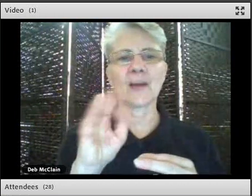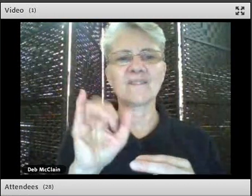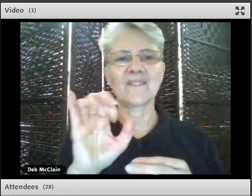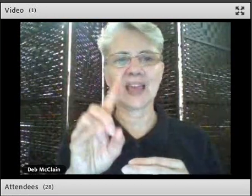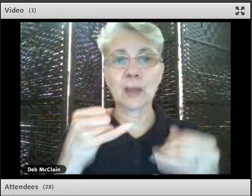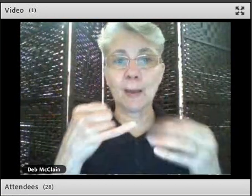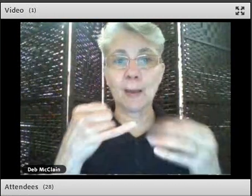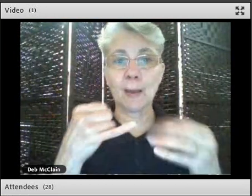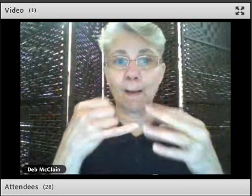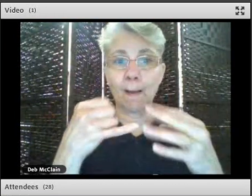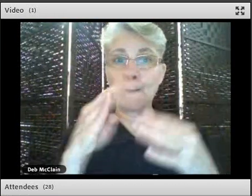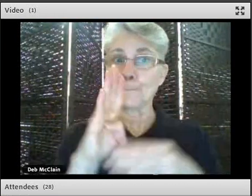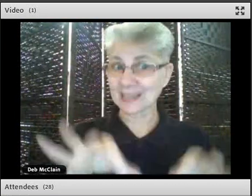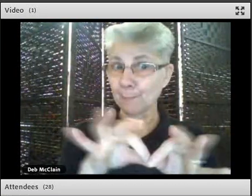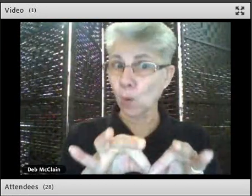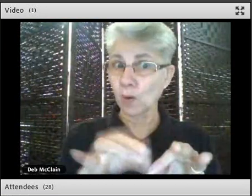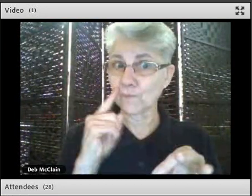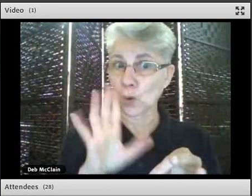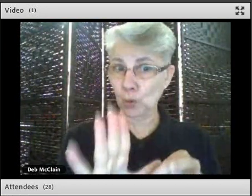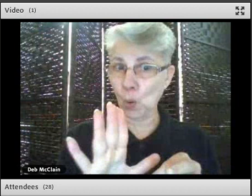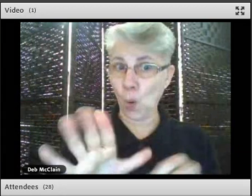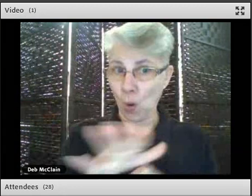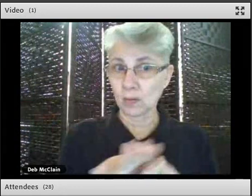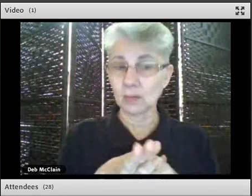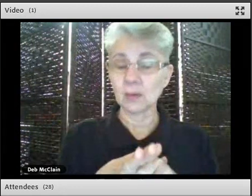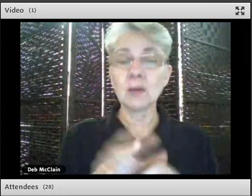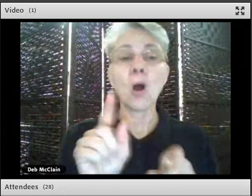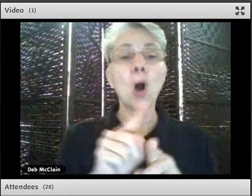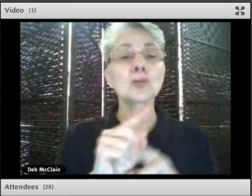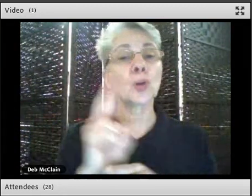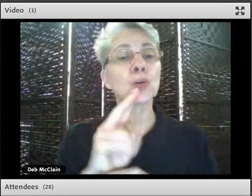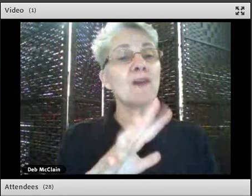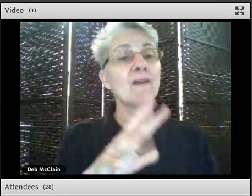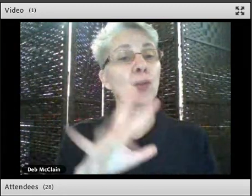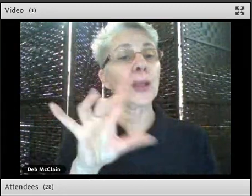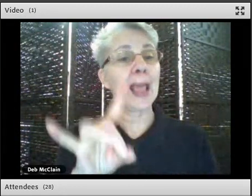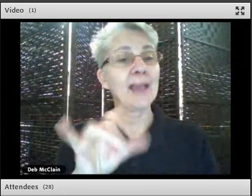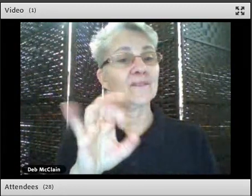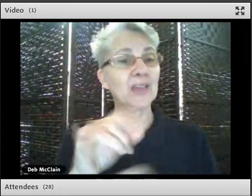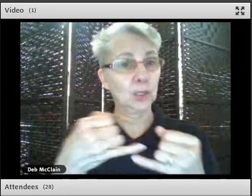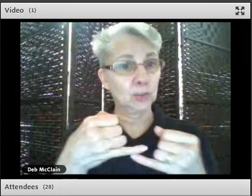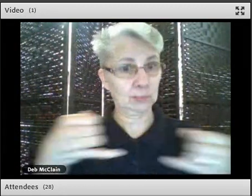The 500 field "compact discs" is not necessary with RDA